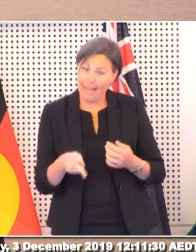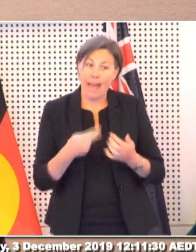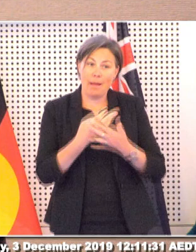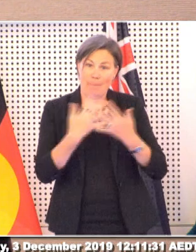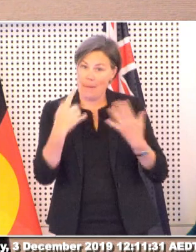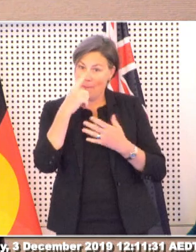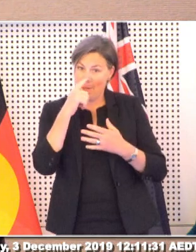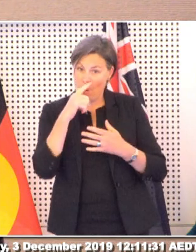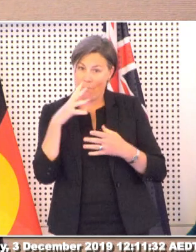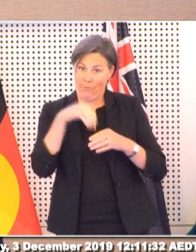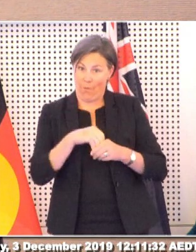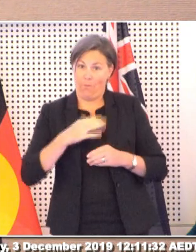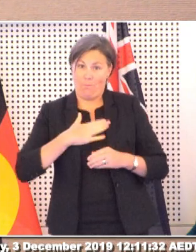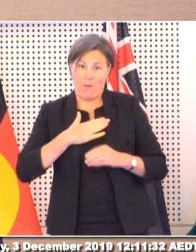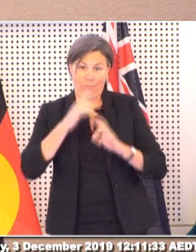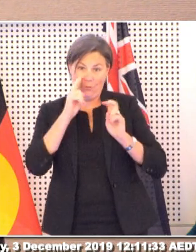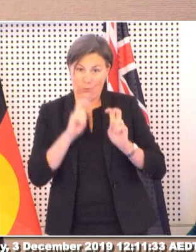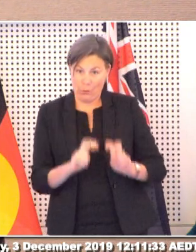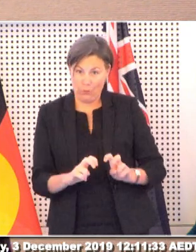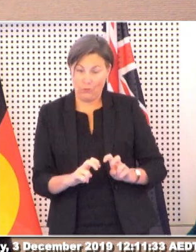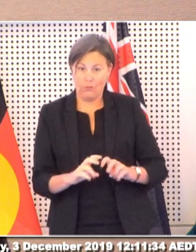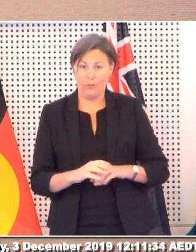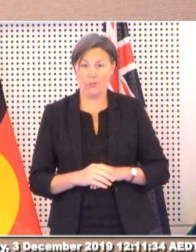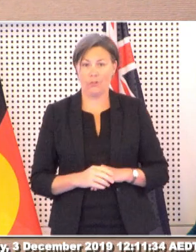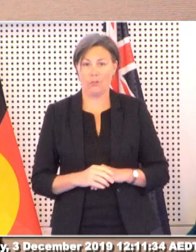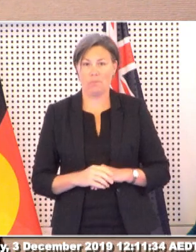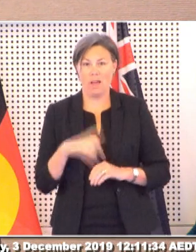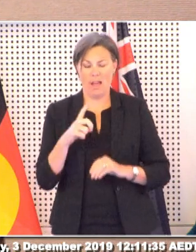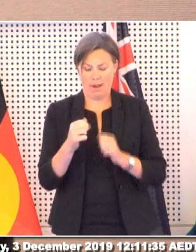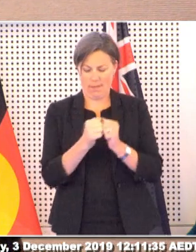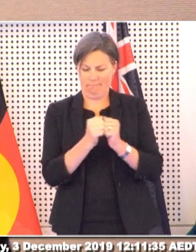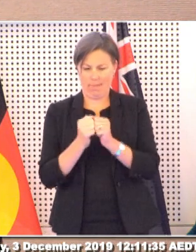But the – the concept of alliance, I think, is really interesting